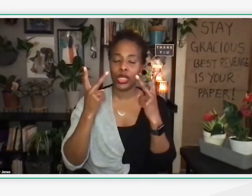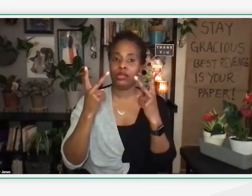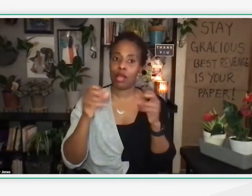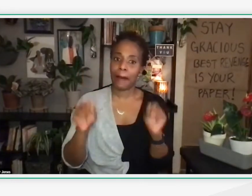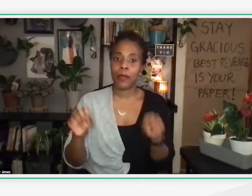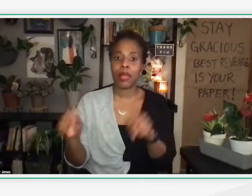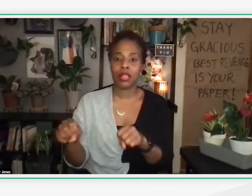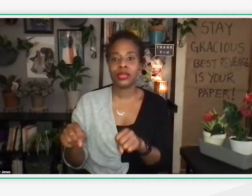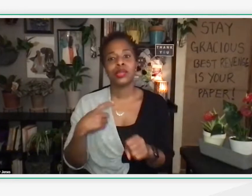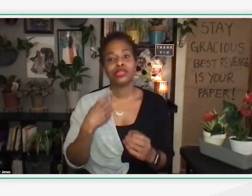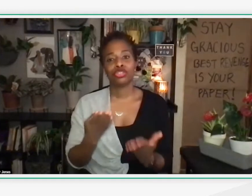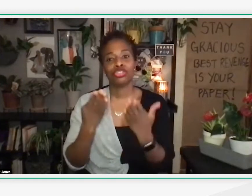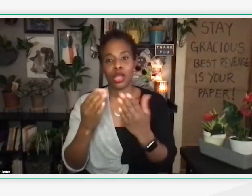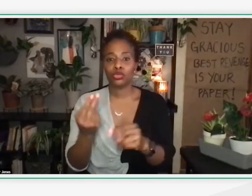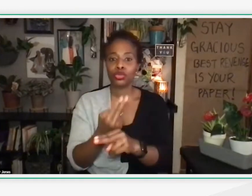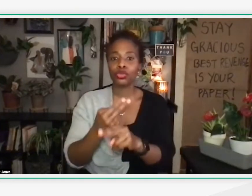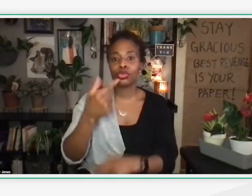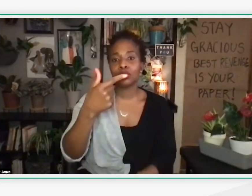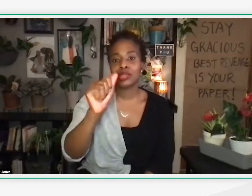Also, for maximum viewing capability,